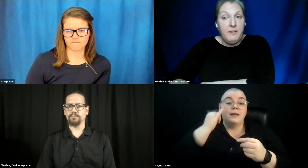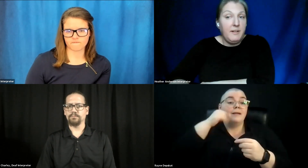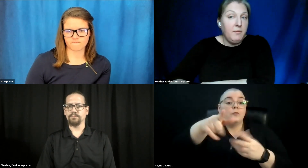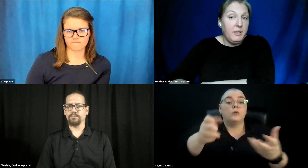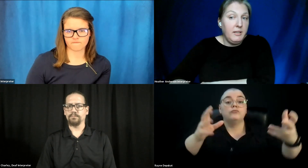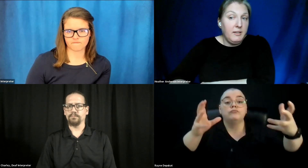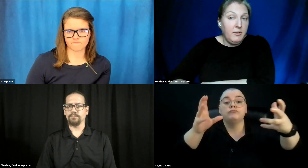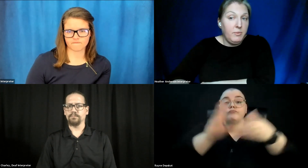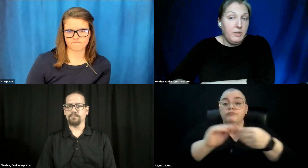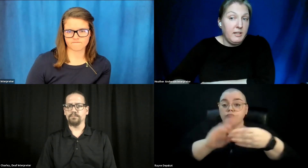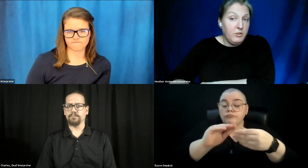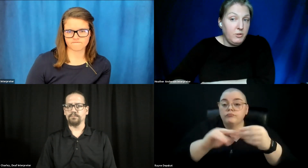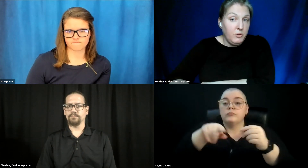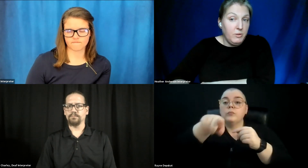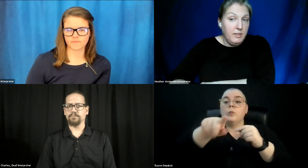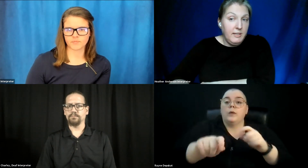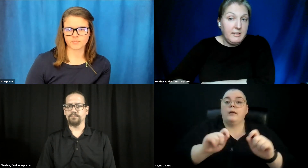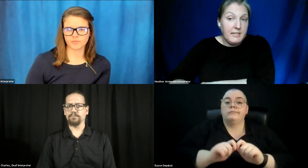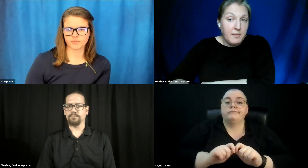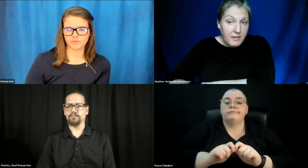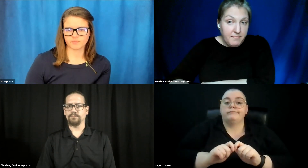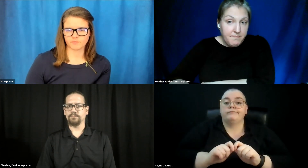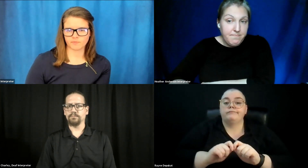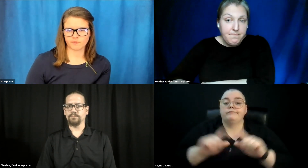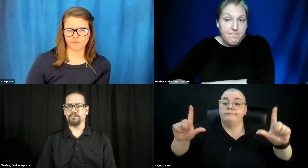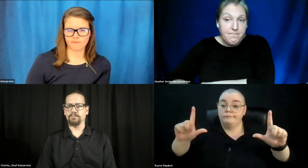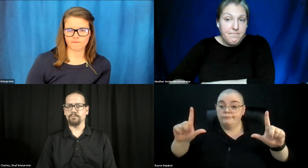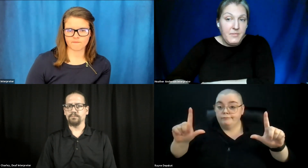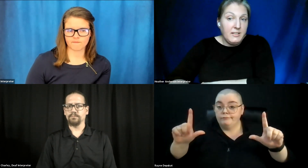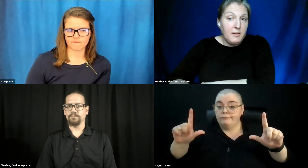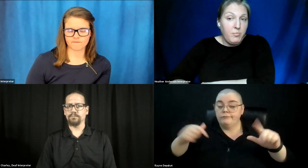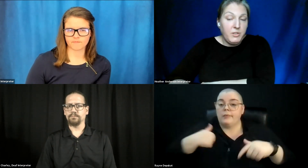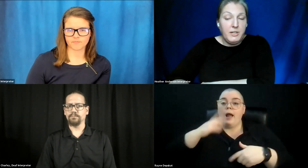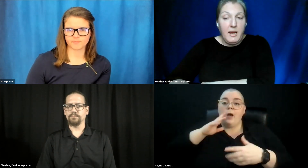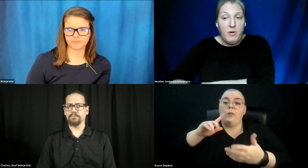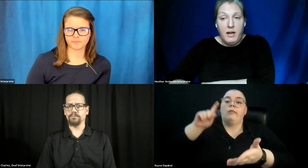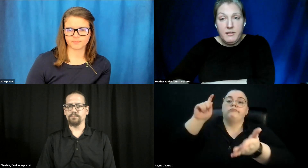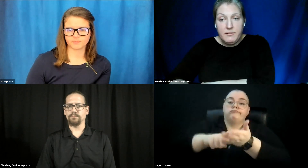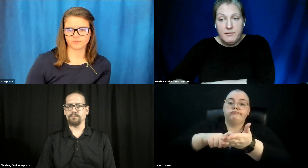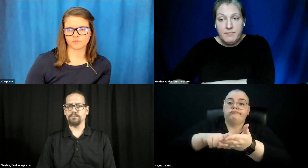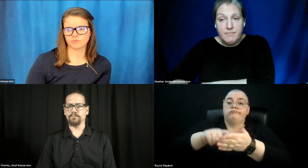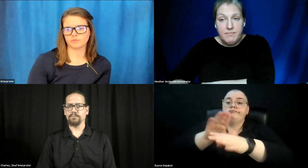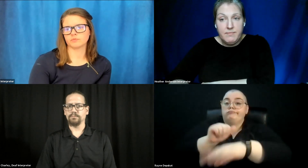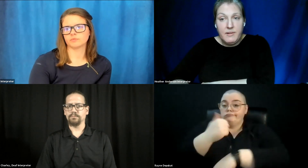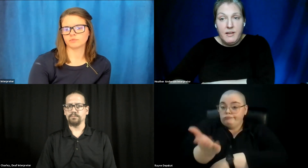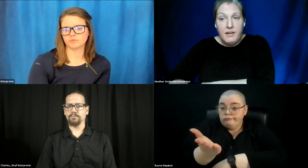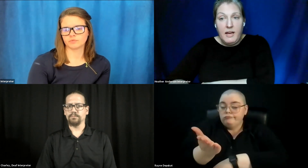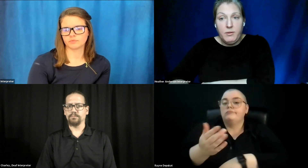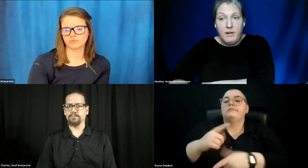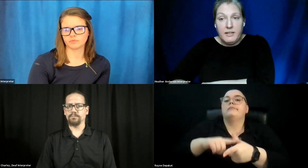So if anybody would like to say something. You can put your camera on.